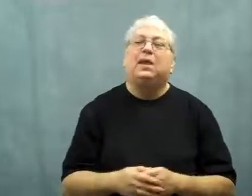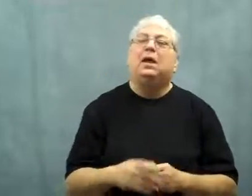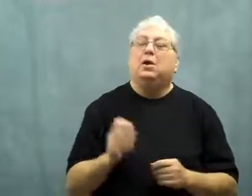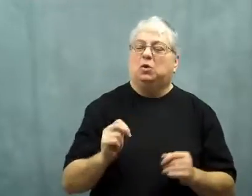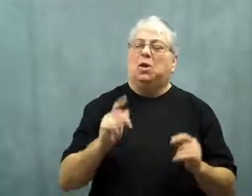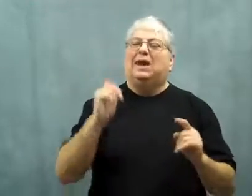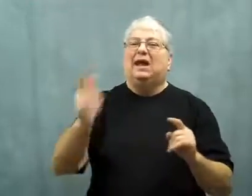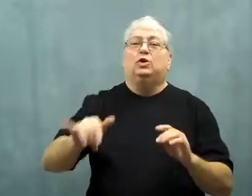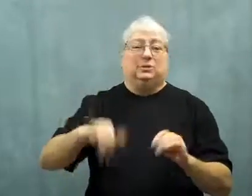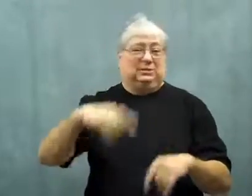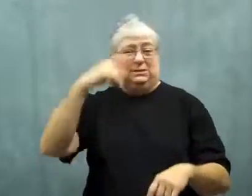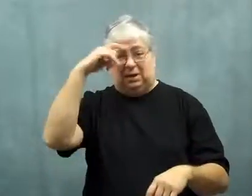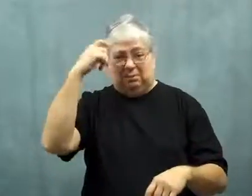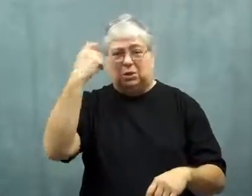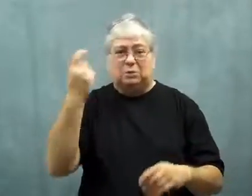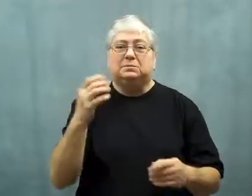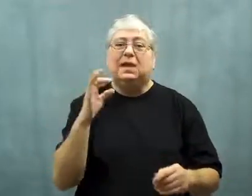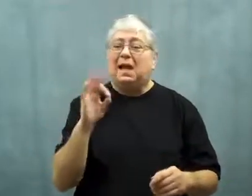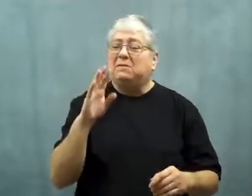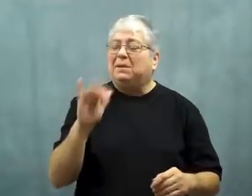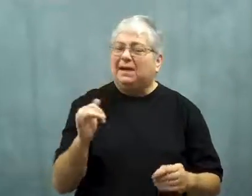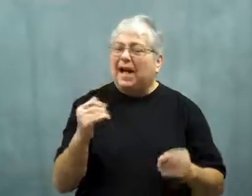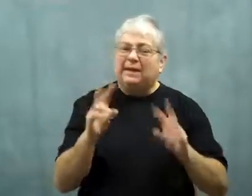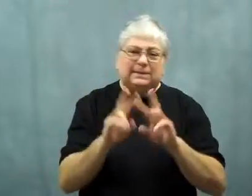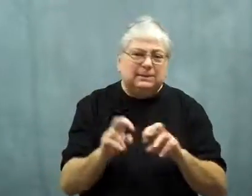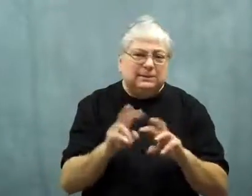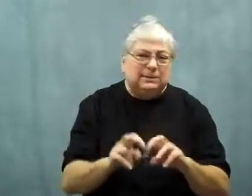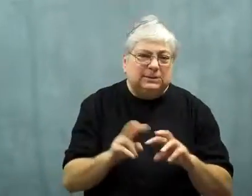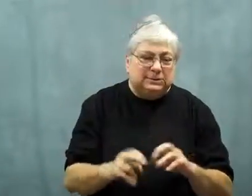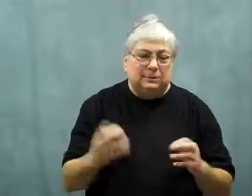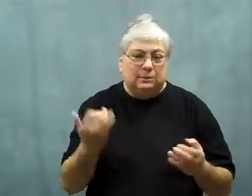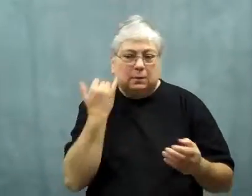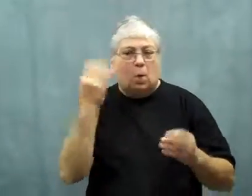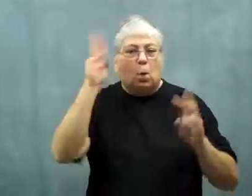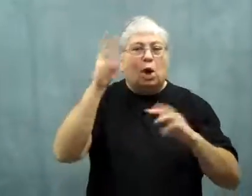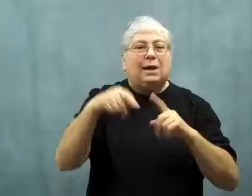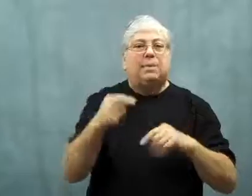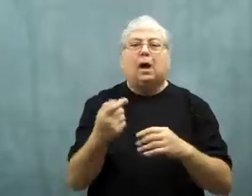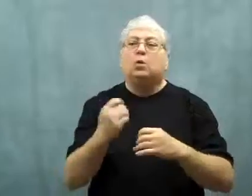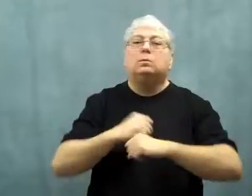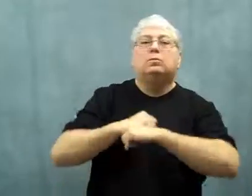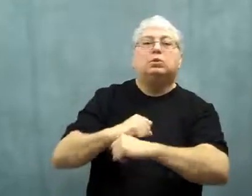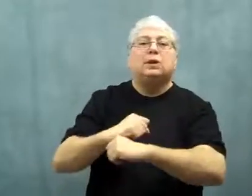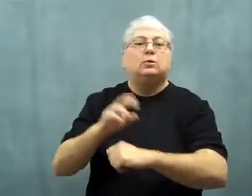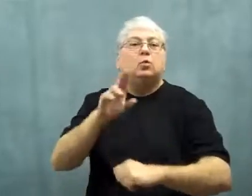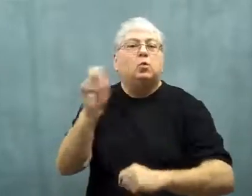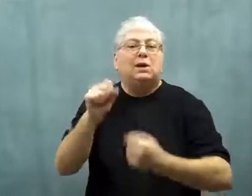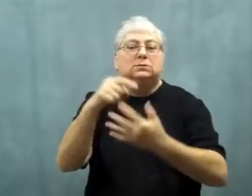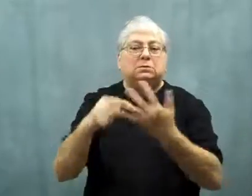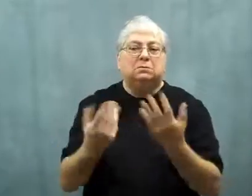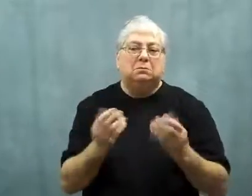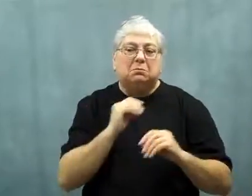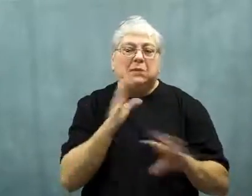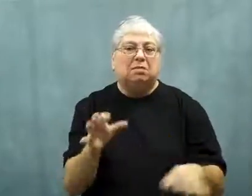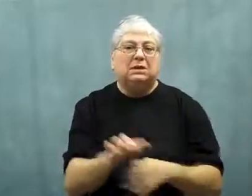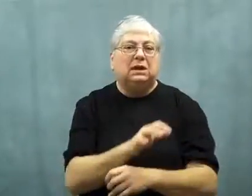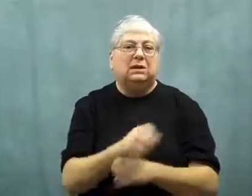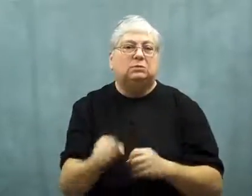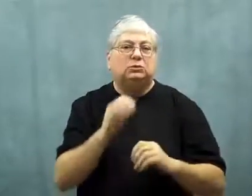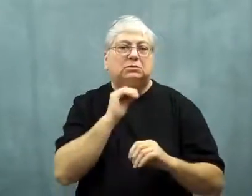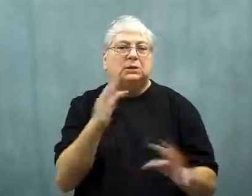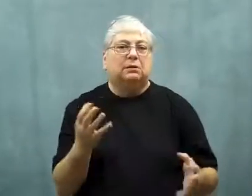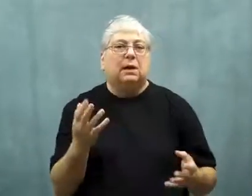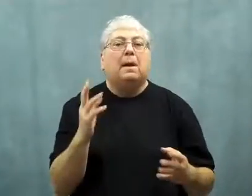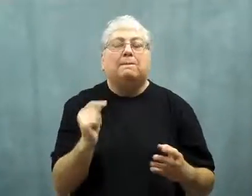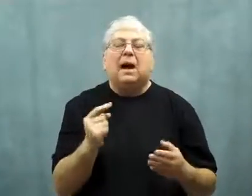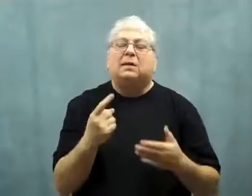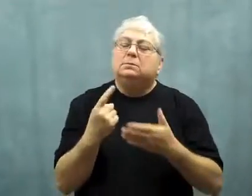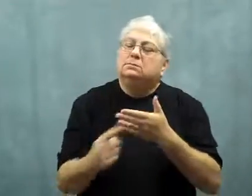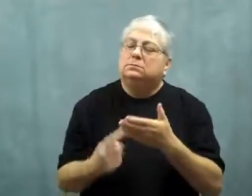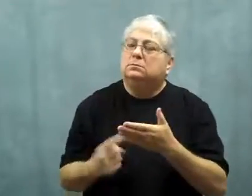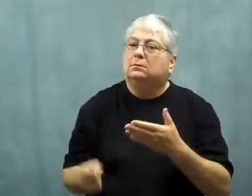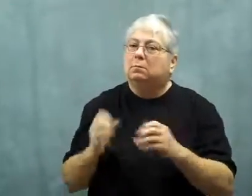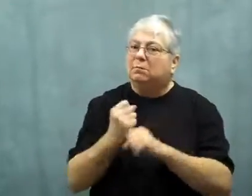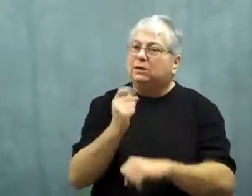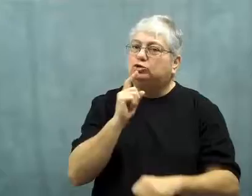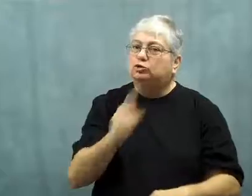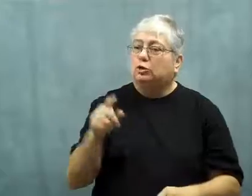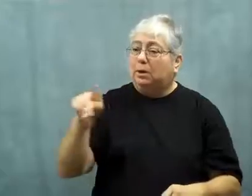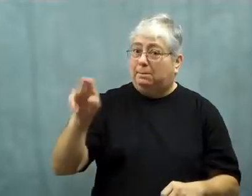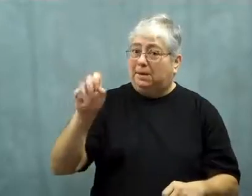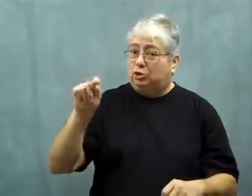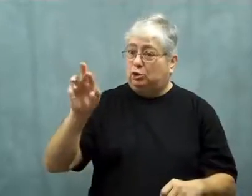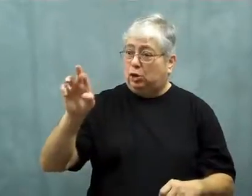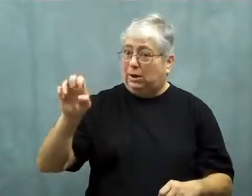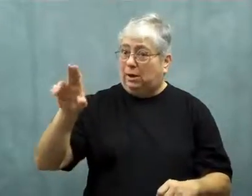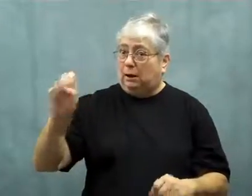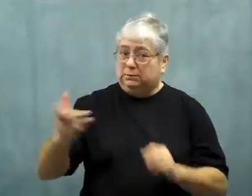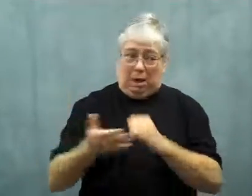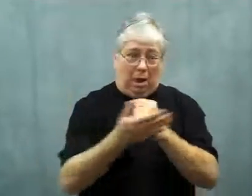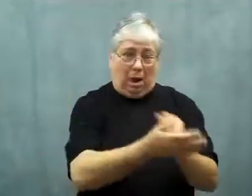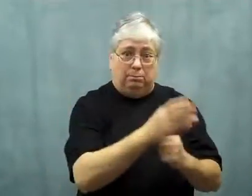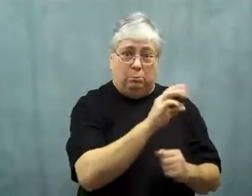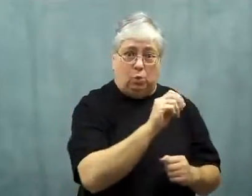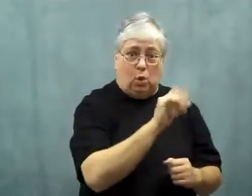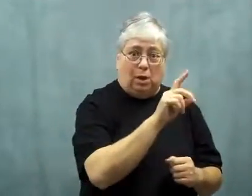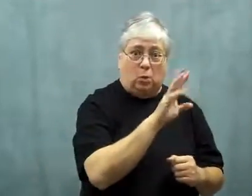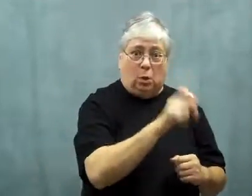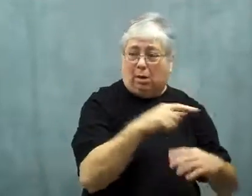By late summer, the FBI had determeined there was no breach in national security.